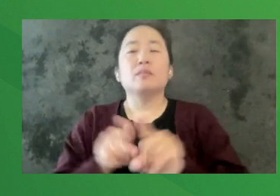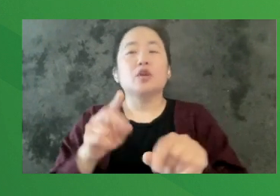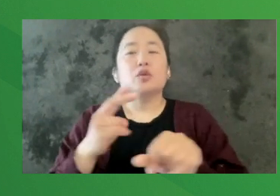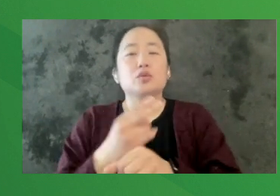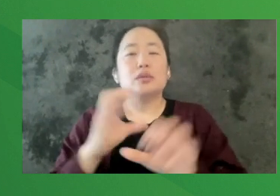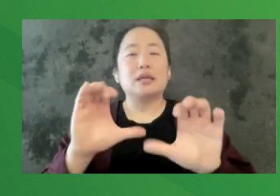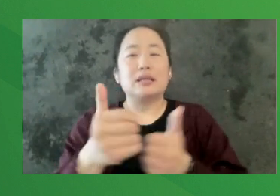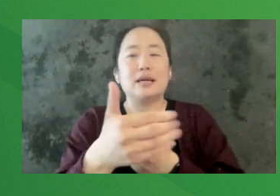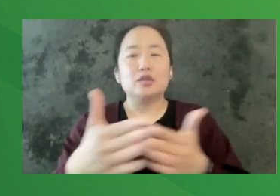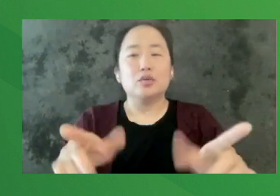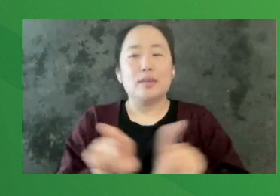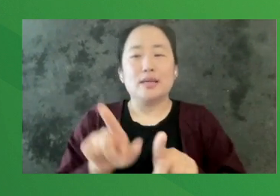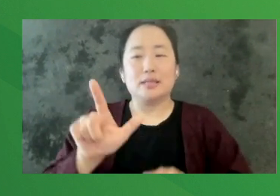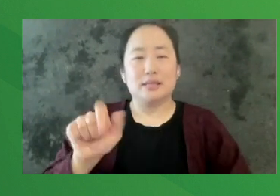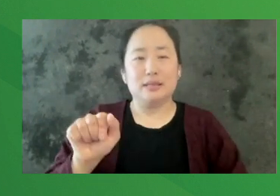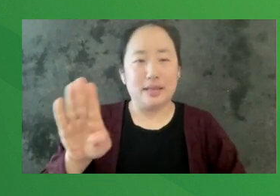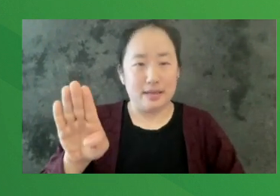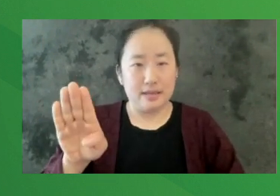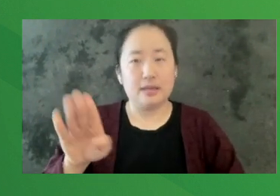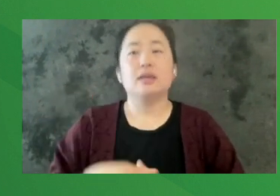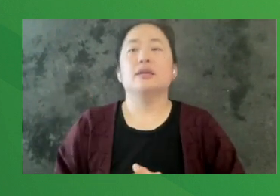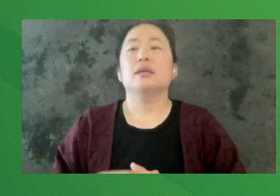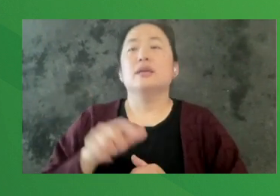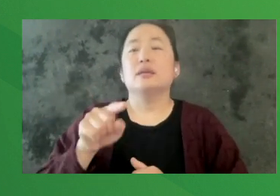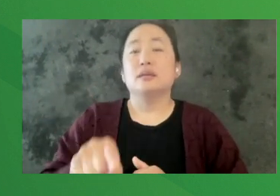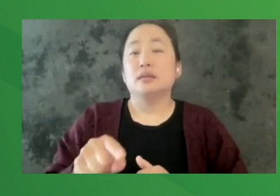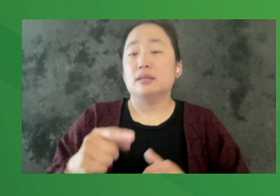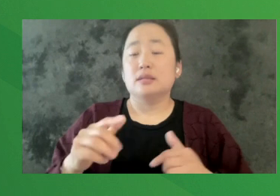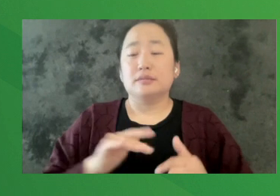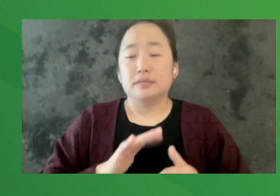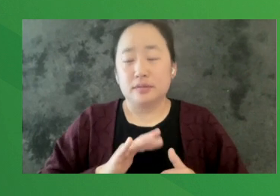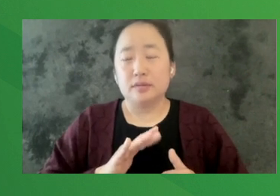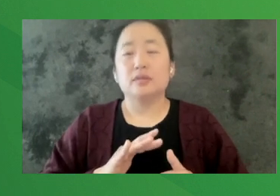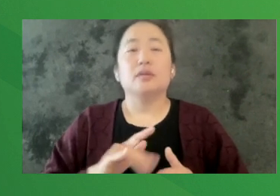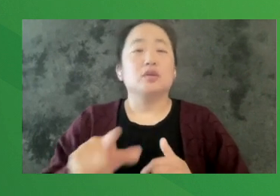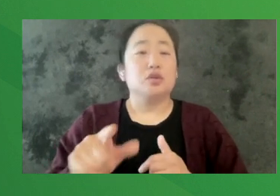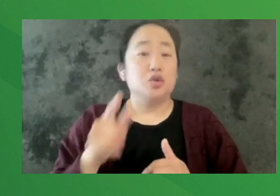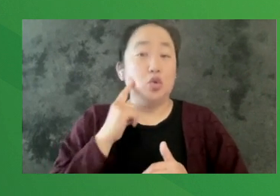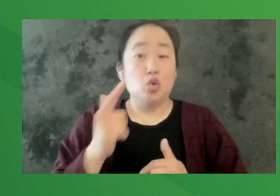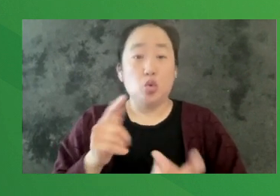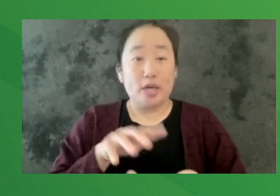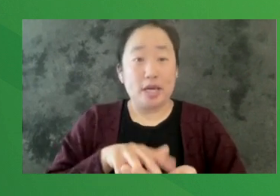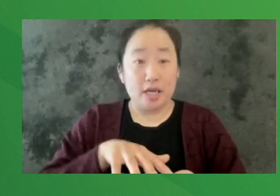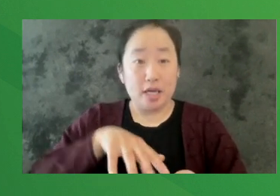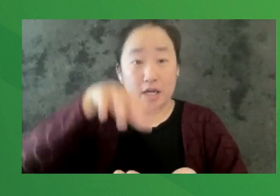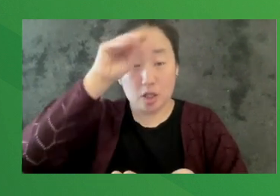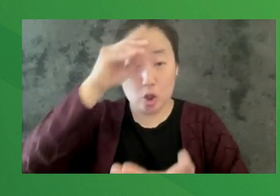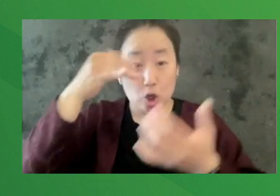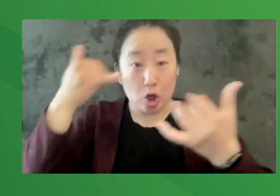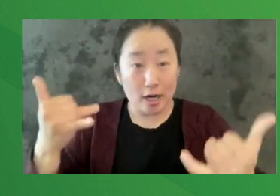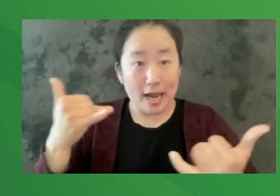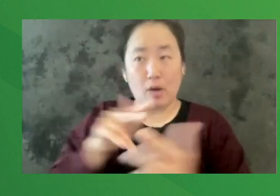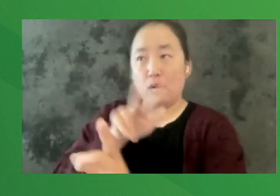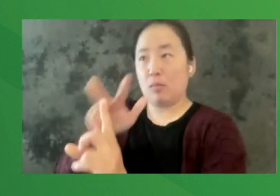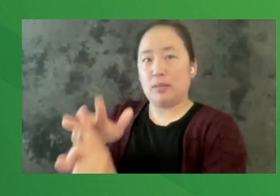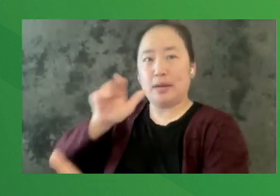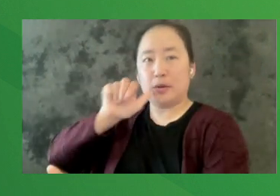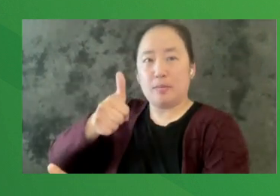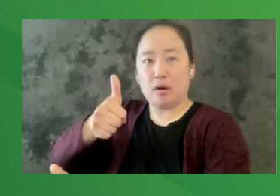what I'm gonna show you here in a moment is that this is something that a lot of us you can take away right now and go tomorrow and put it in your classroom unless it's summertime as it is